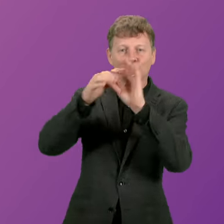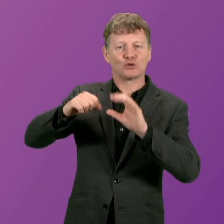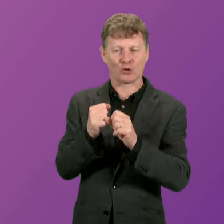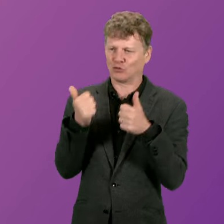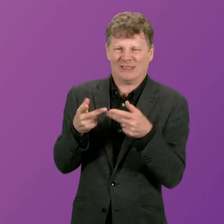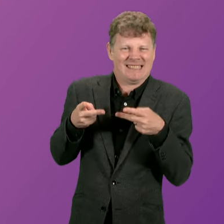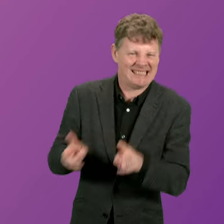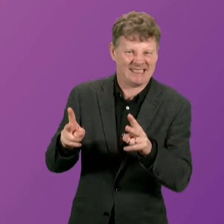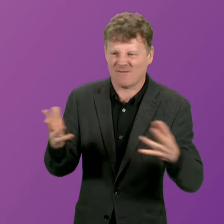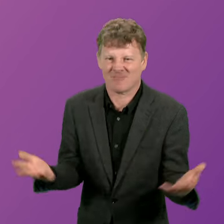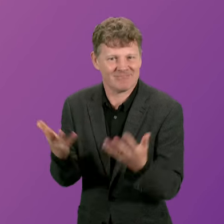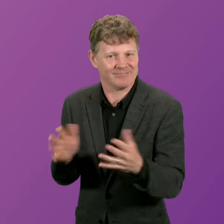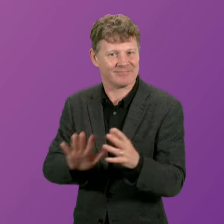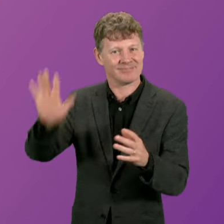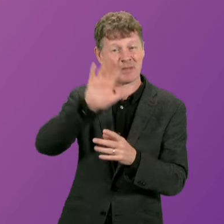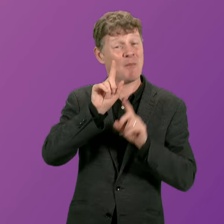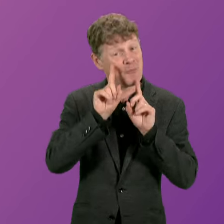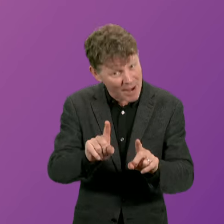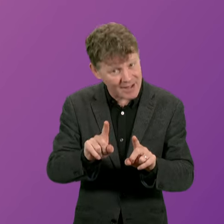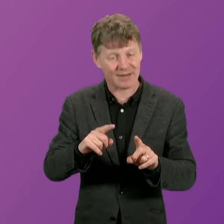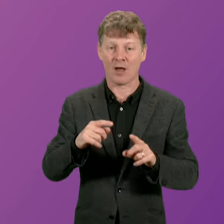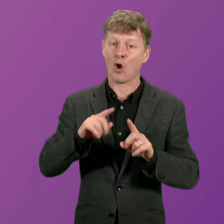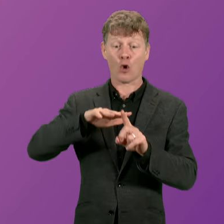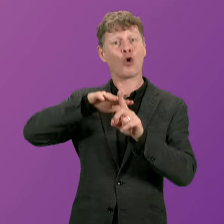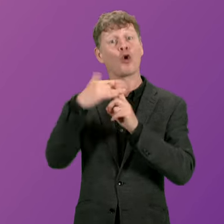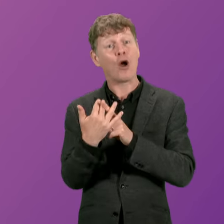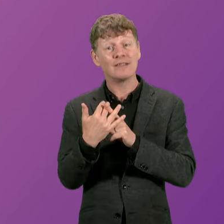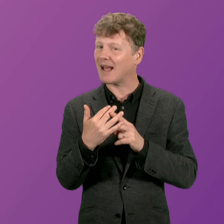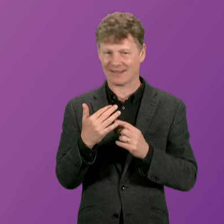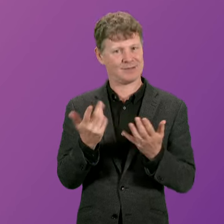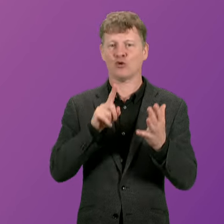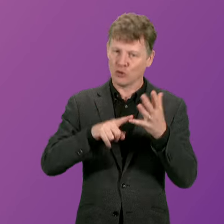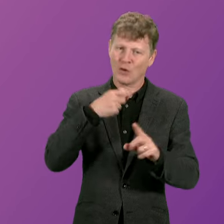We operate in an economic and fiscal context that is set by the United Kingdom Government,